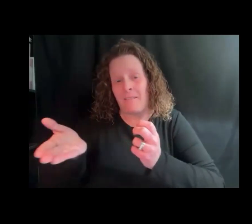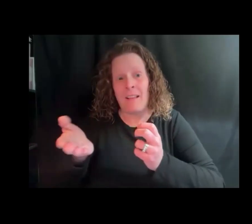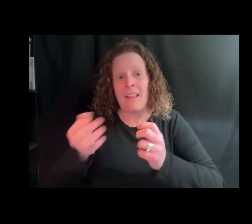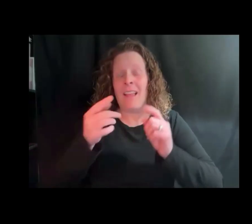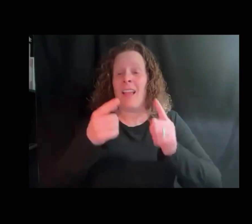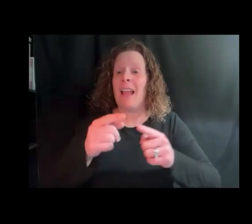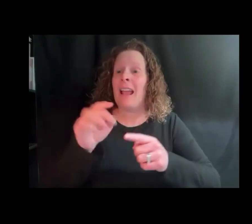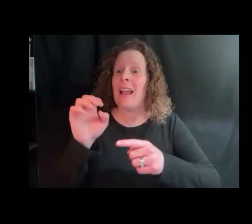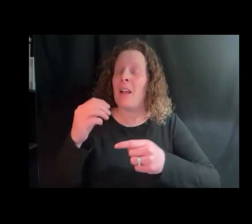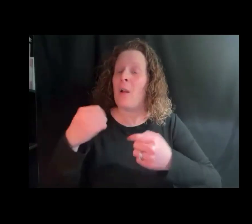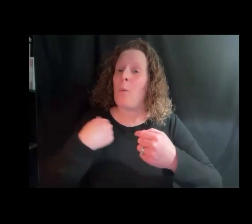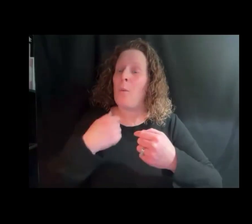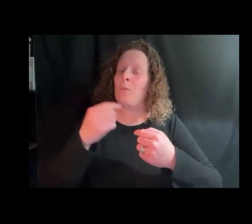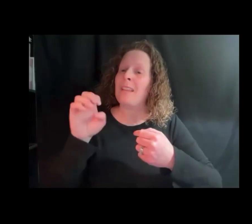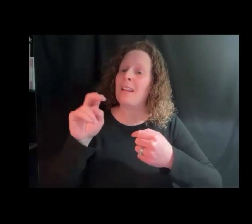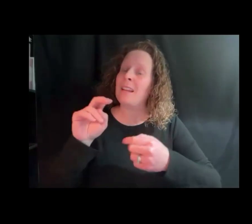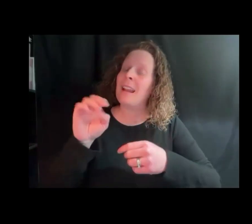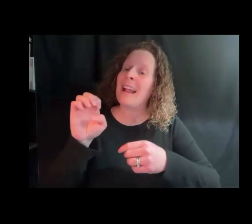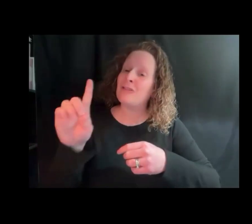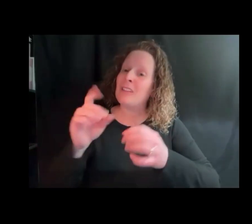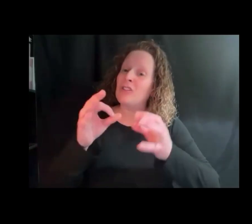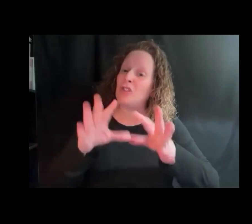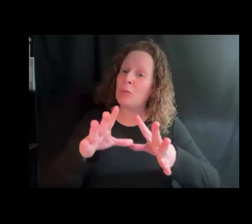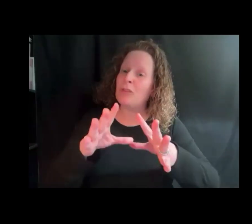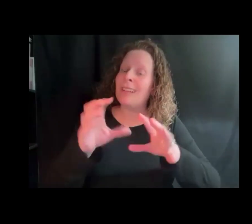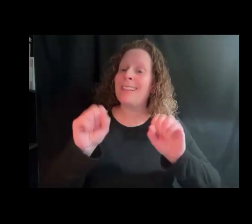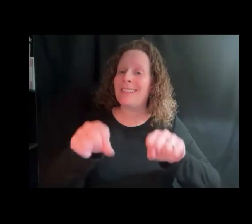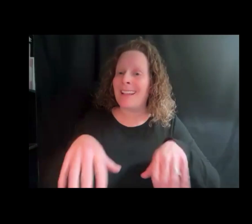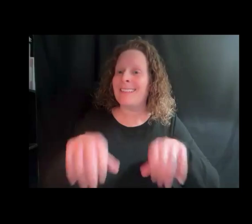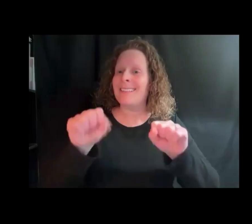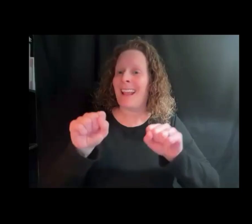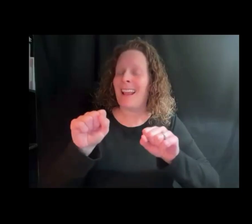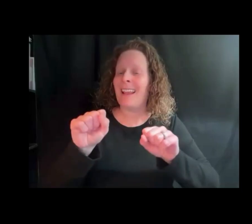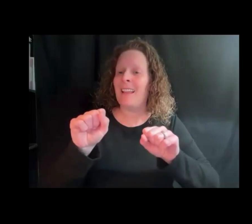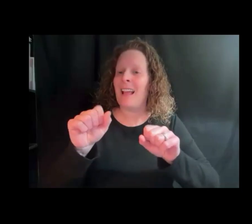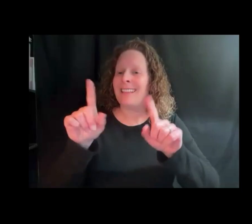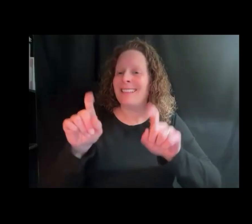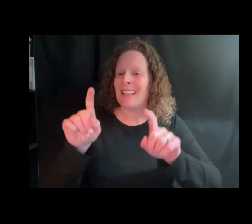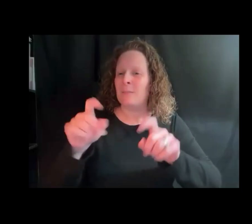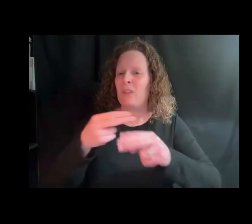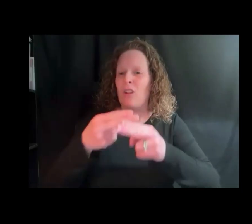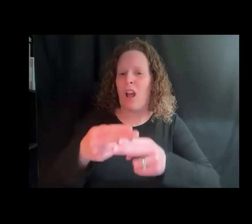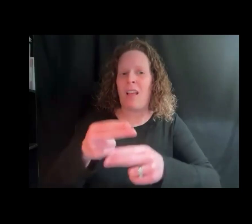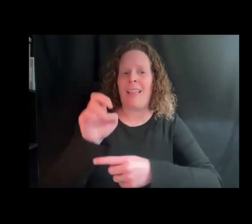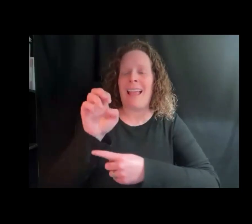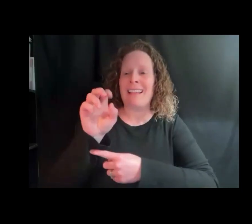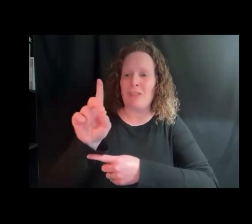and the tough things too right? Educational interpreters can